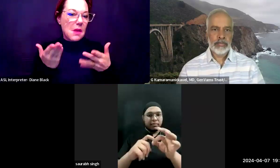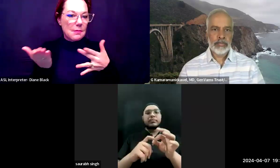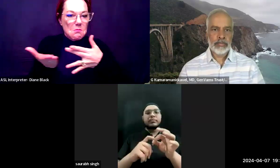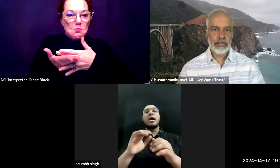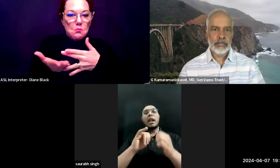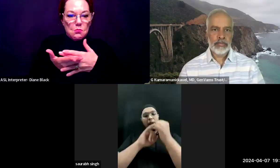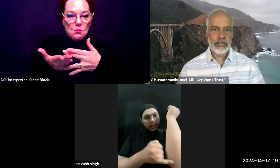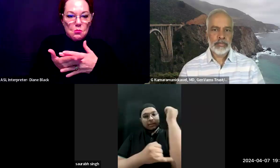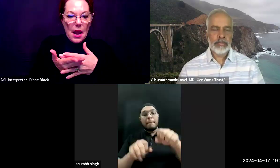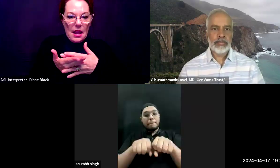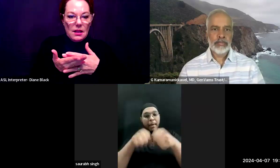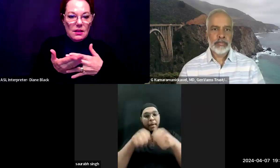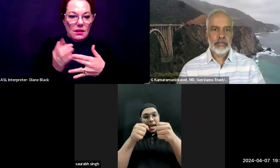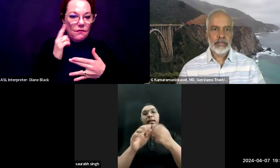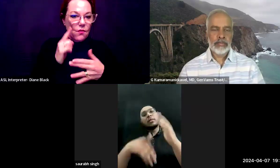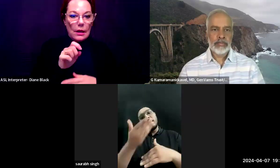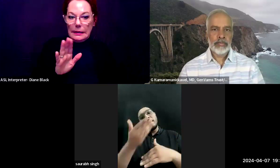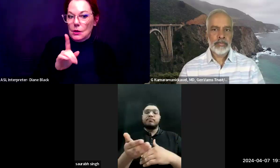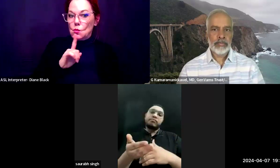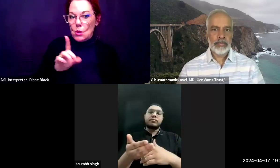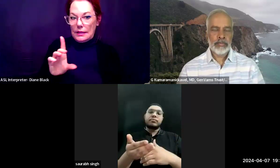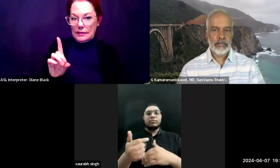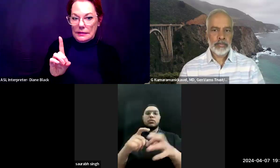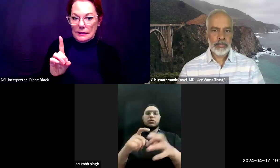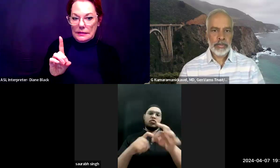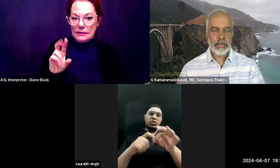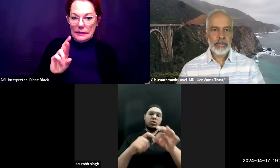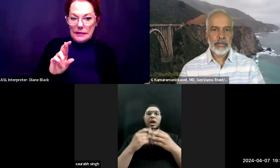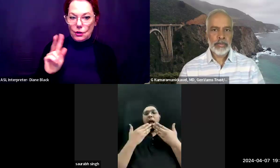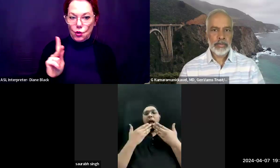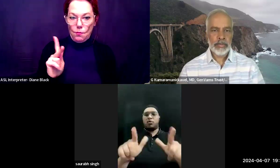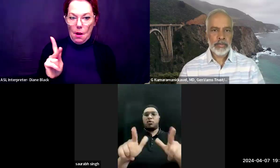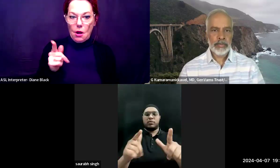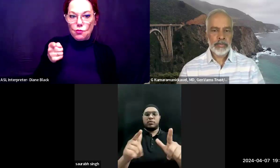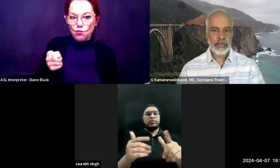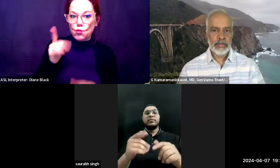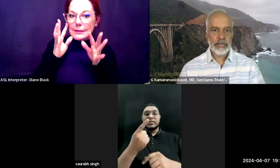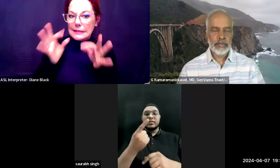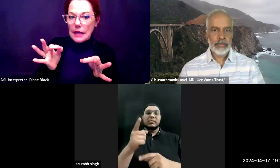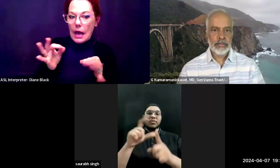up to Dr Kumar when he wants to give a break for questions. okay clarifying questions and then the